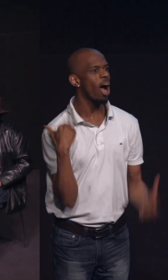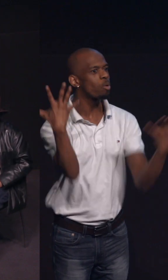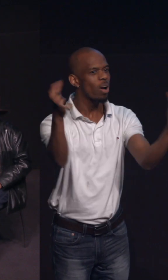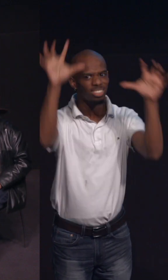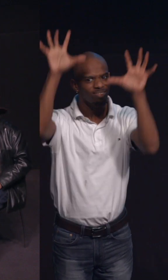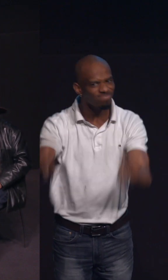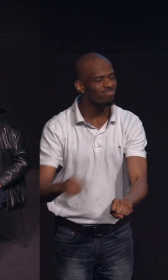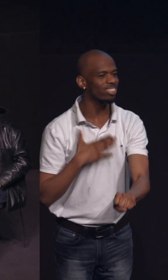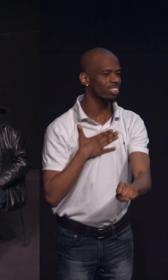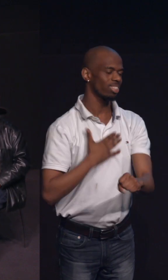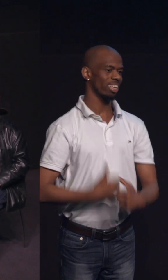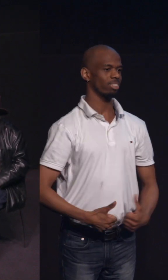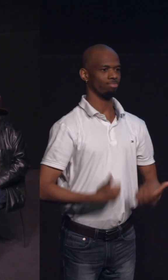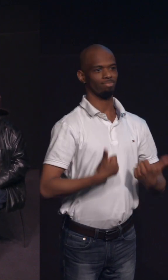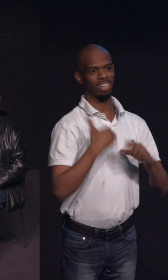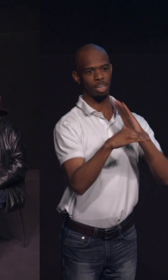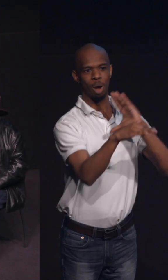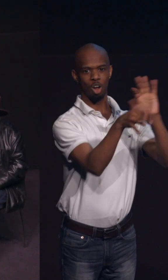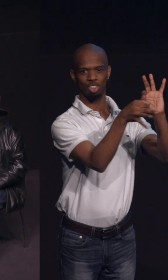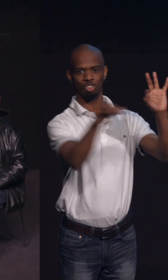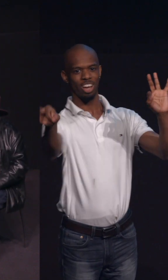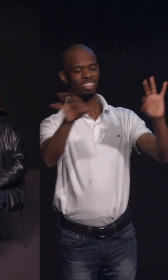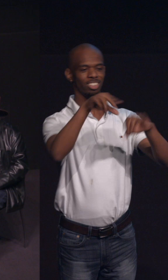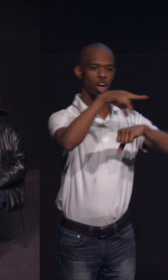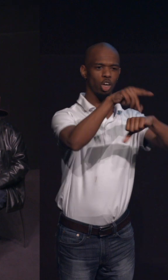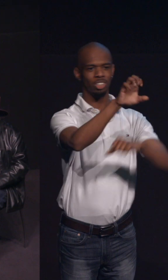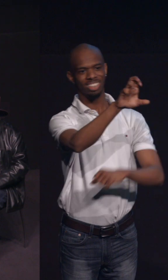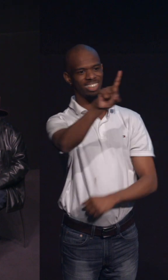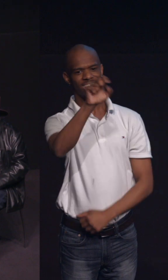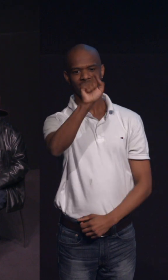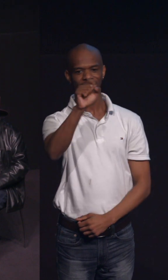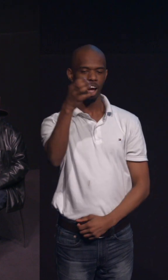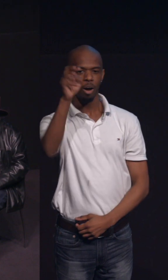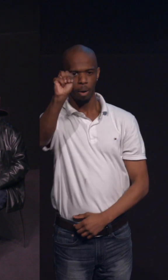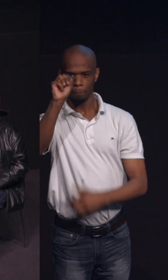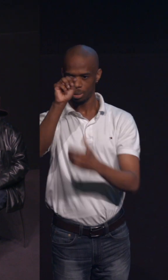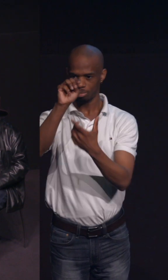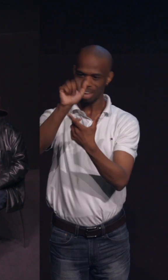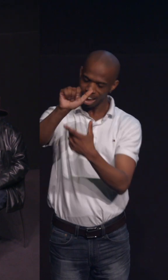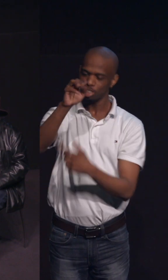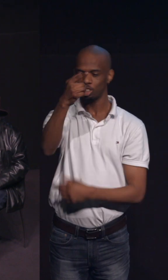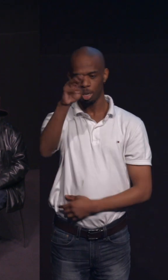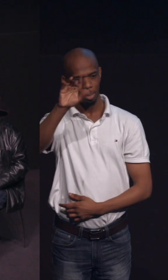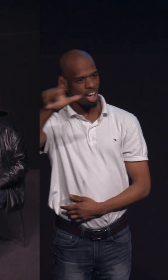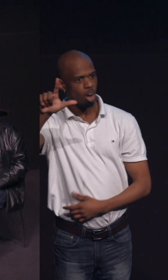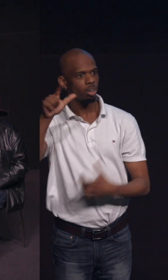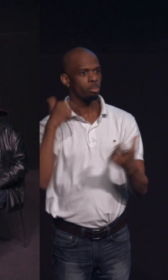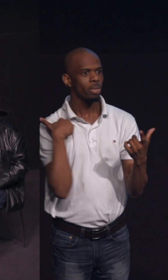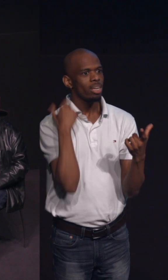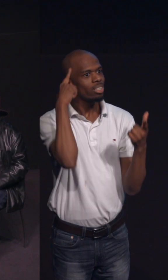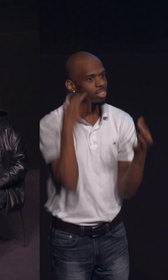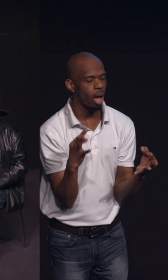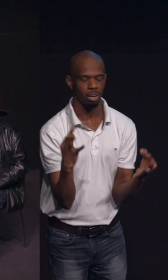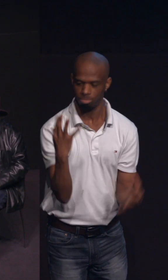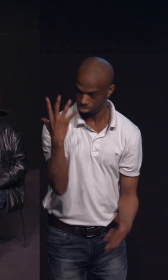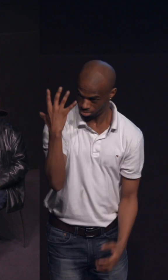It's been that for 25 years, it's crazy. But the crazy thing about EARTHseed is I was, like, "I don't necessarily want everything in EARTHseed